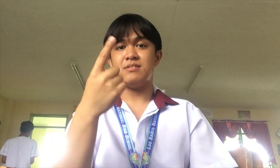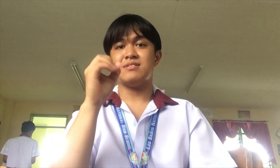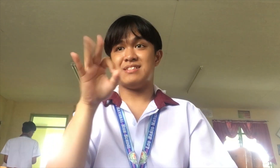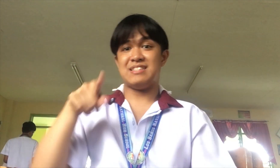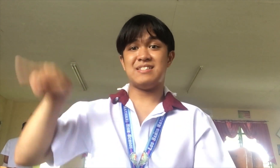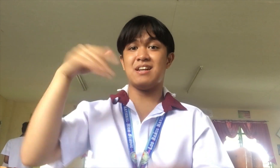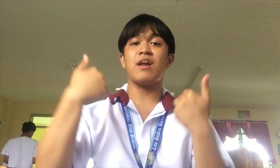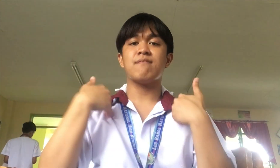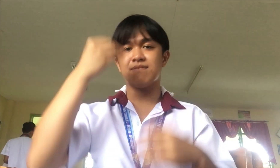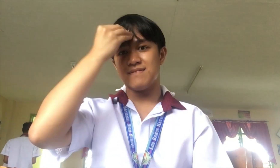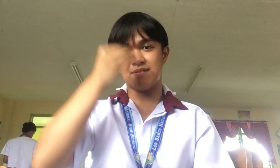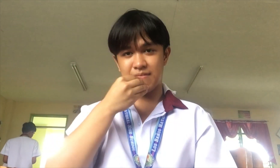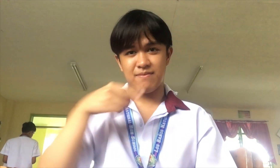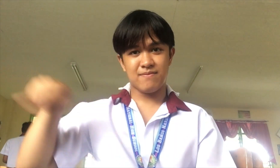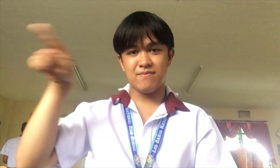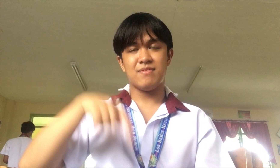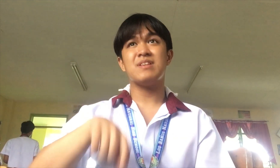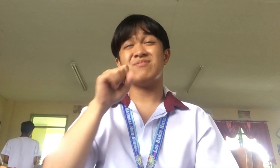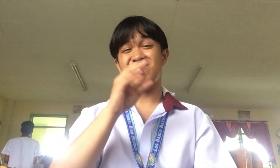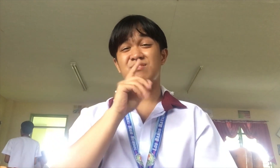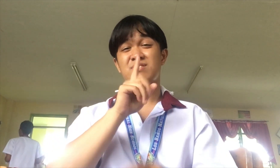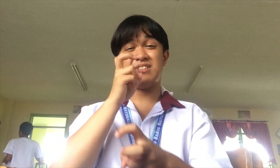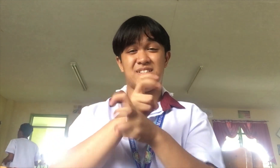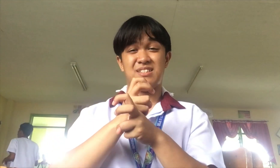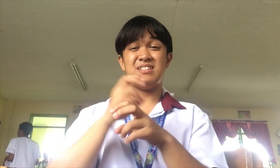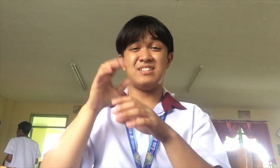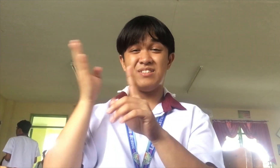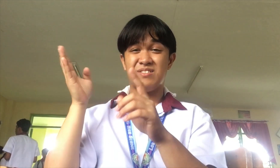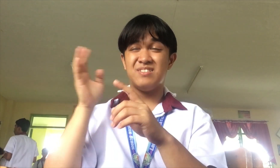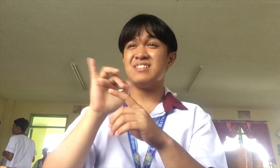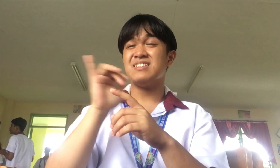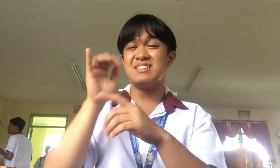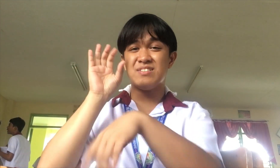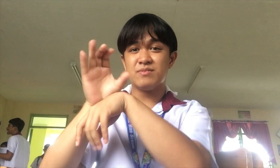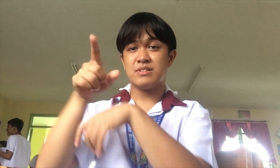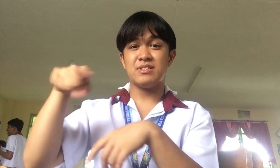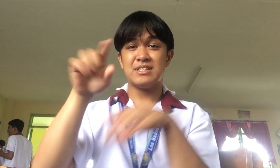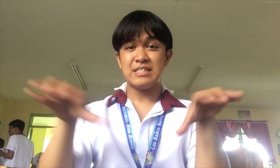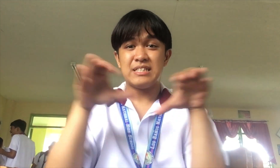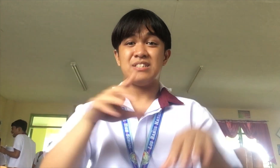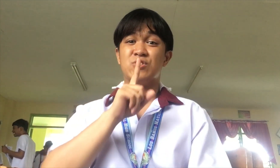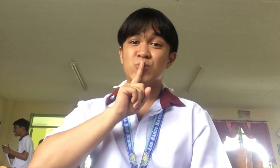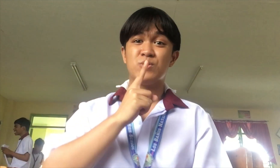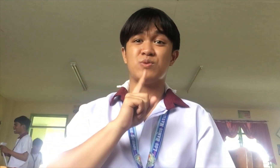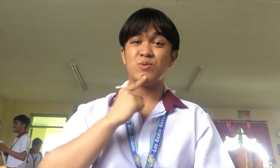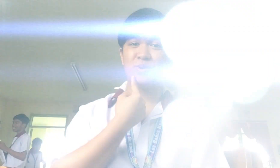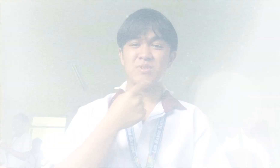Ahhh, one of them who's also an orphan child so it was really hard for them to work on such things like that very seriously